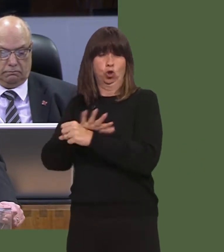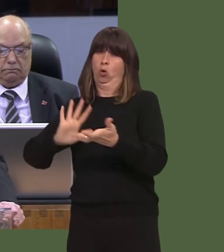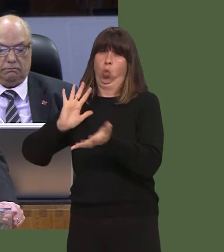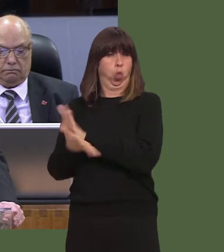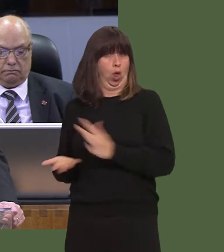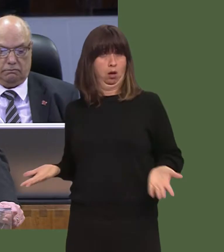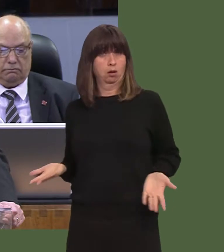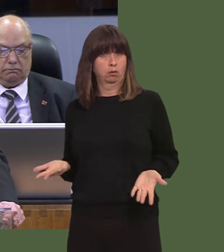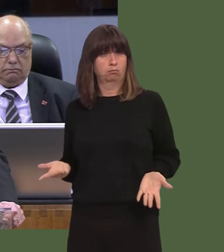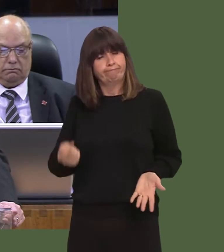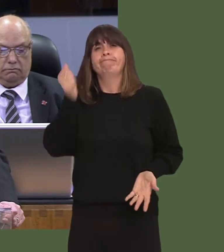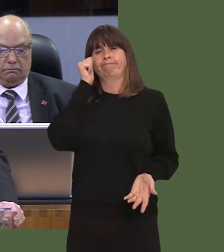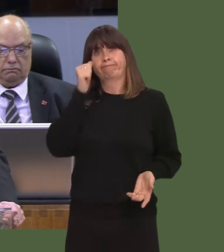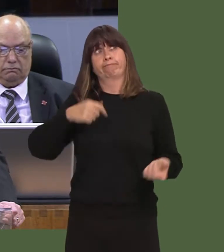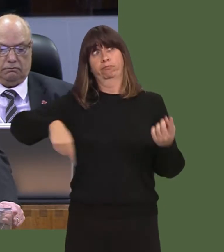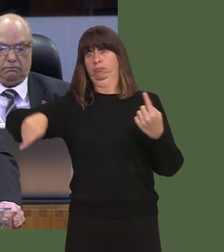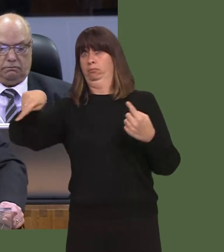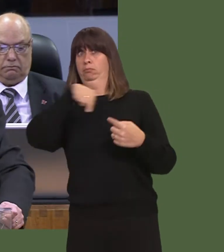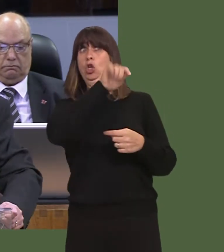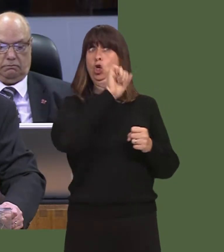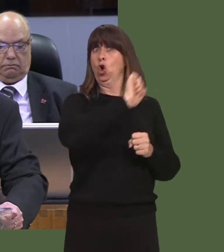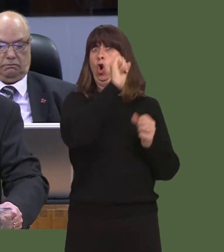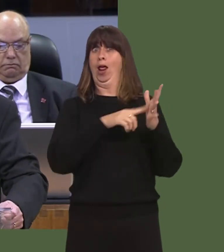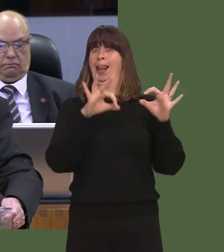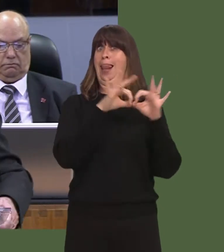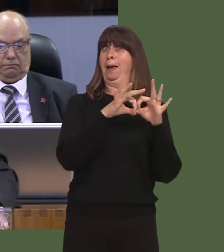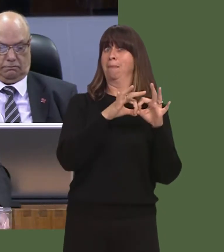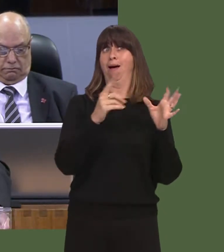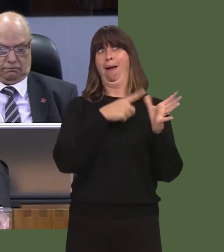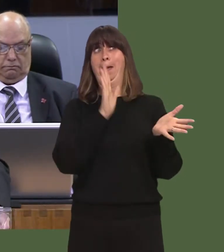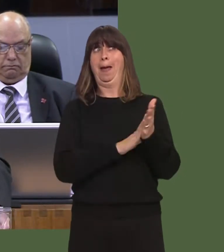I know that this concern is actually shared by some of your own Assembly Members.